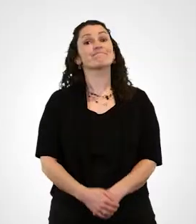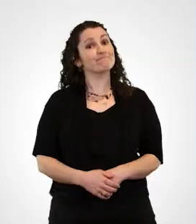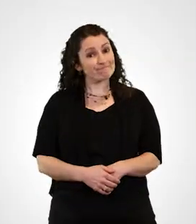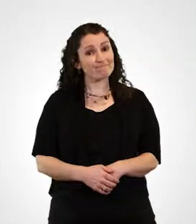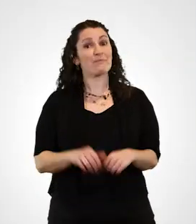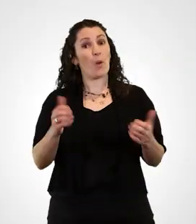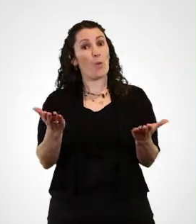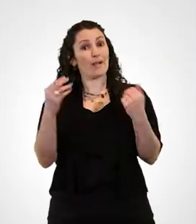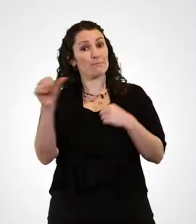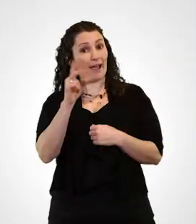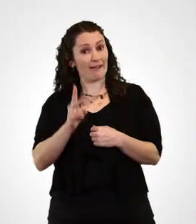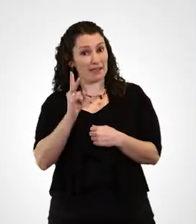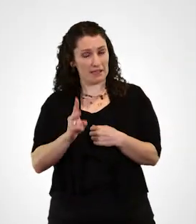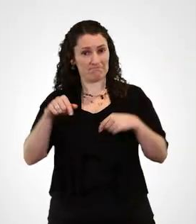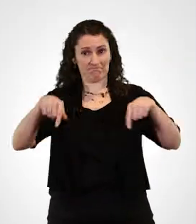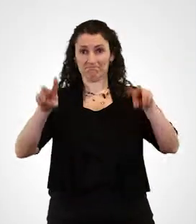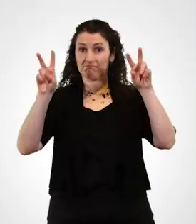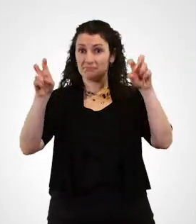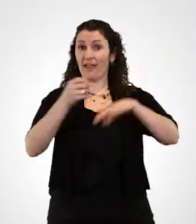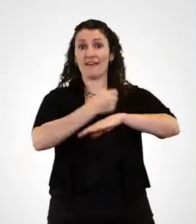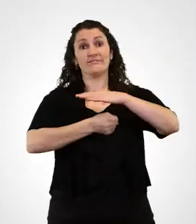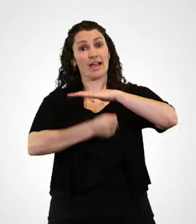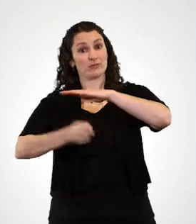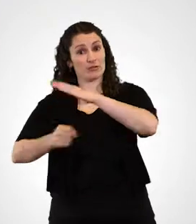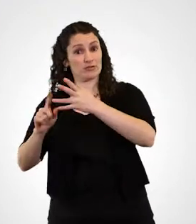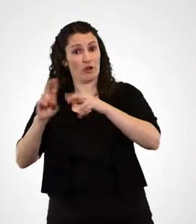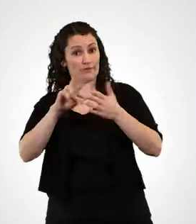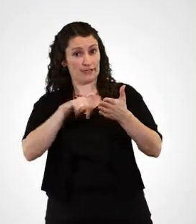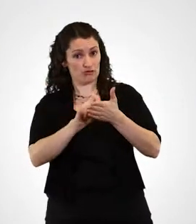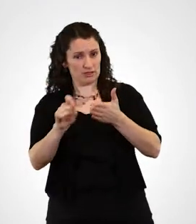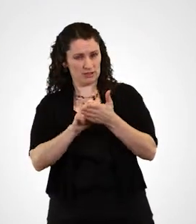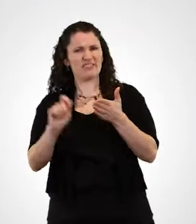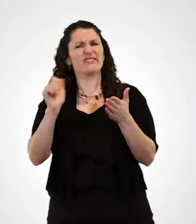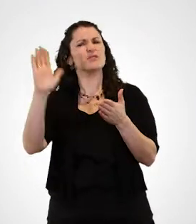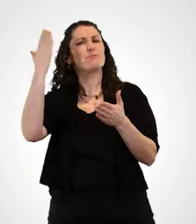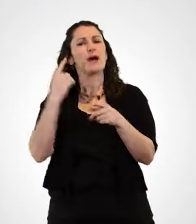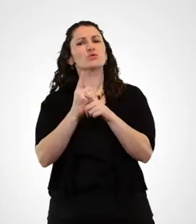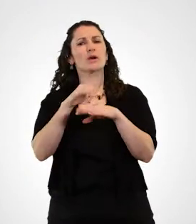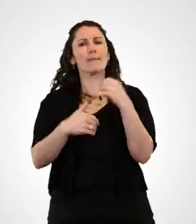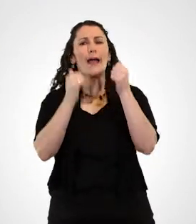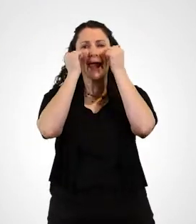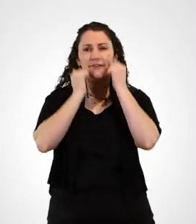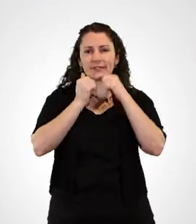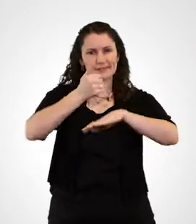All right, so welcome back to Foundations for Literacy. We've talked about the evidence base behind Foundations for Literacy